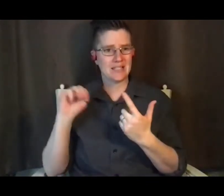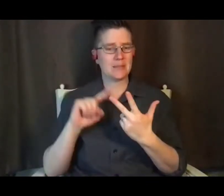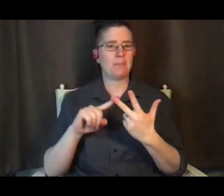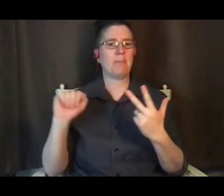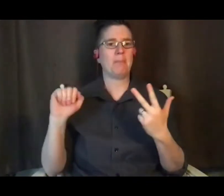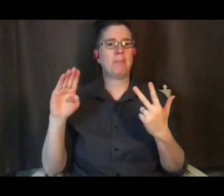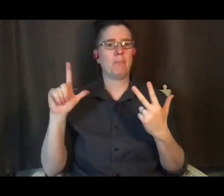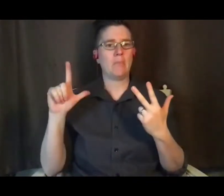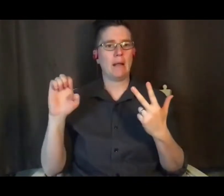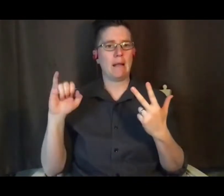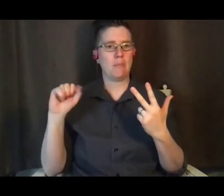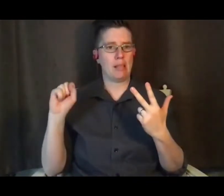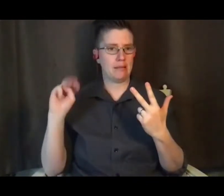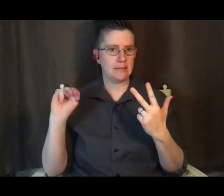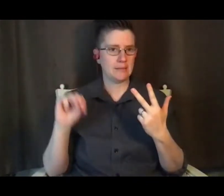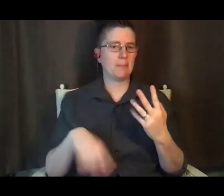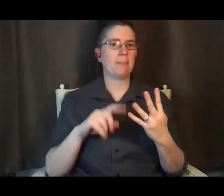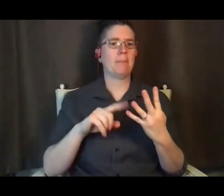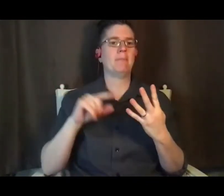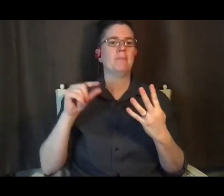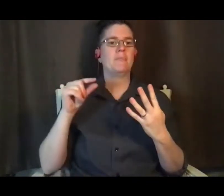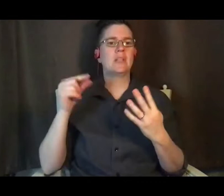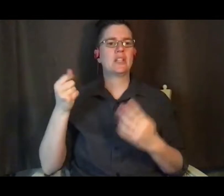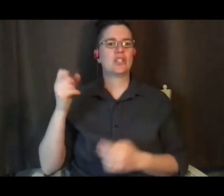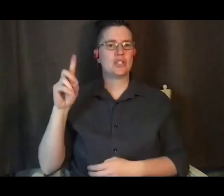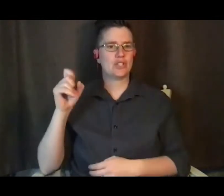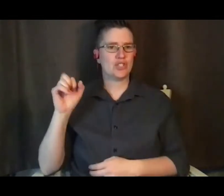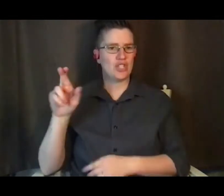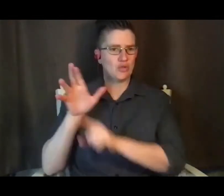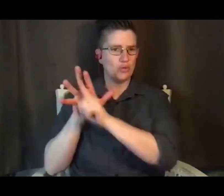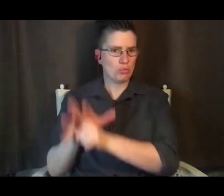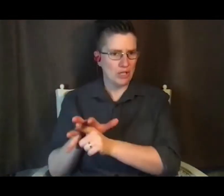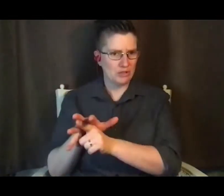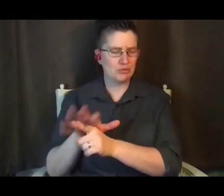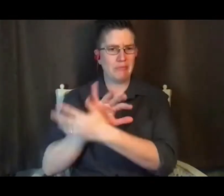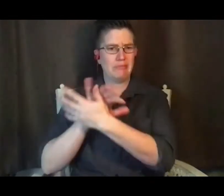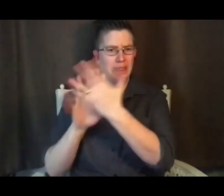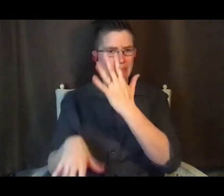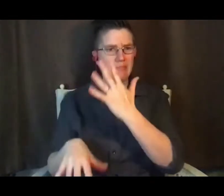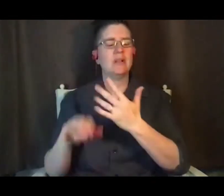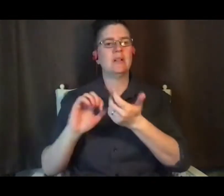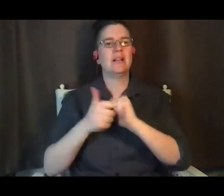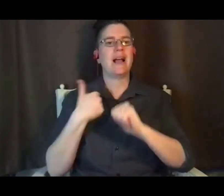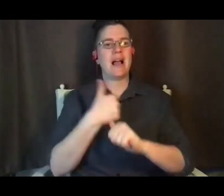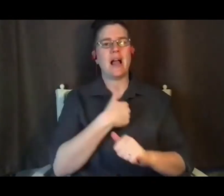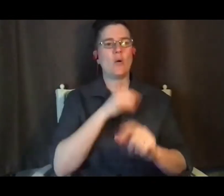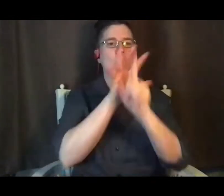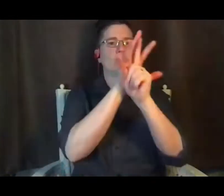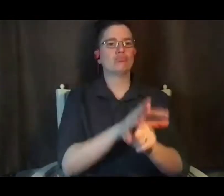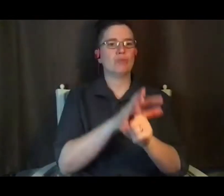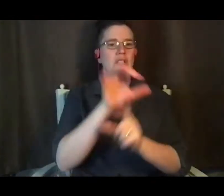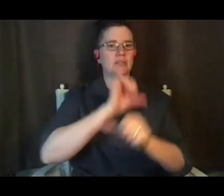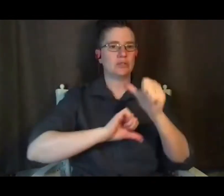in so many ways that we enact violence on one another systematically as well as interpersonally